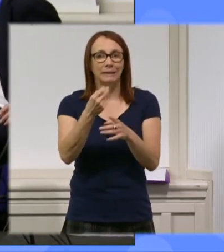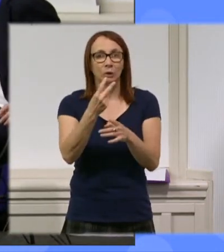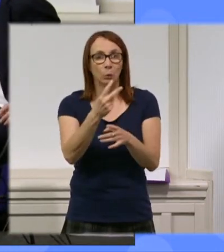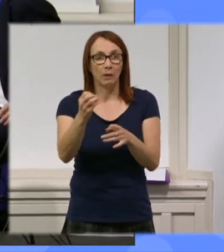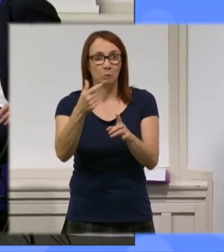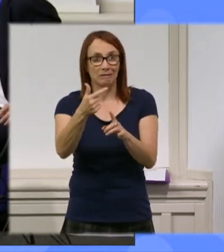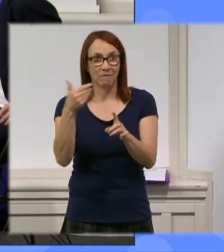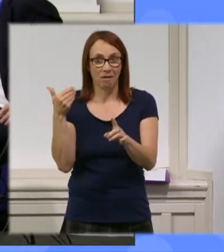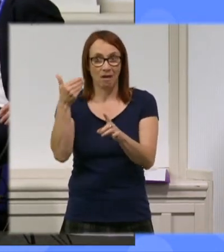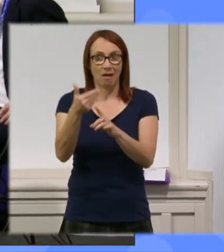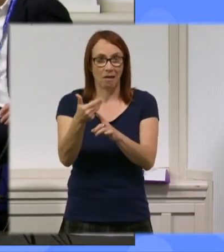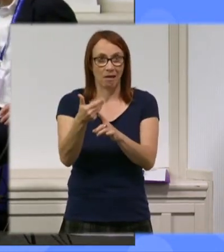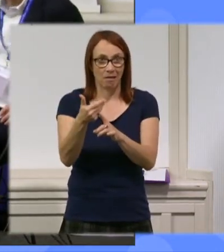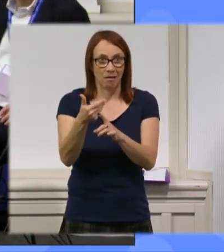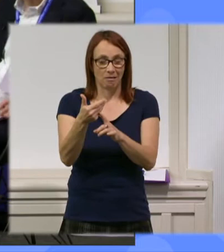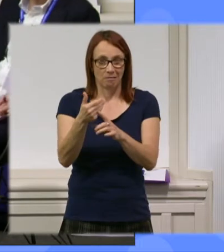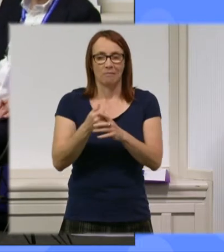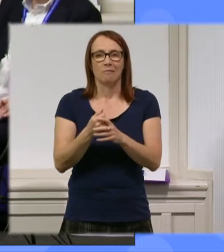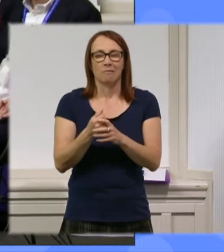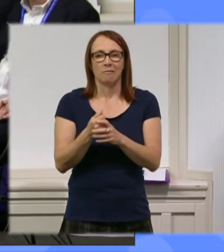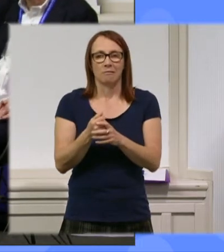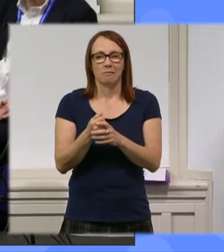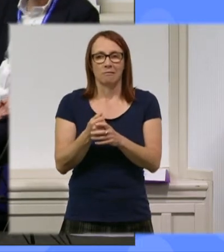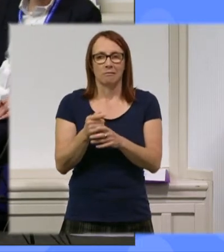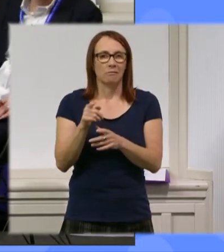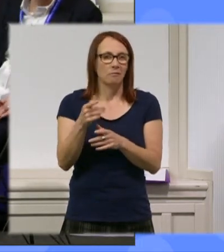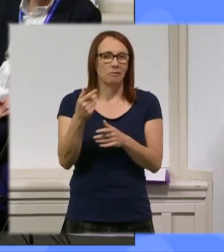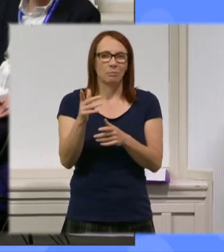representing alma mater Valley and Brett I can tell the number of ministerial